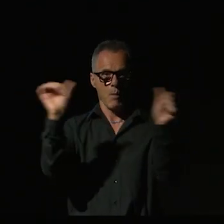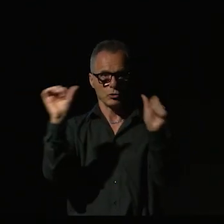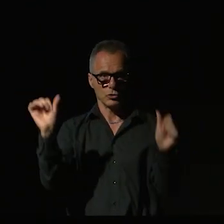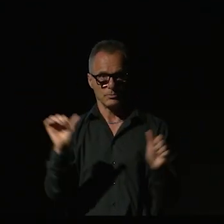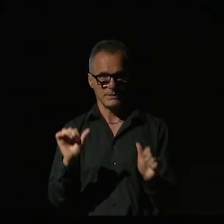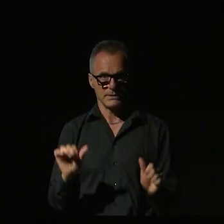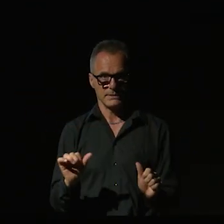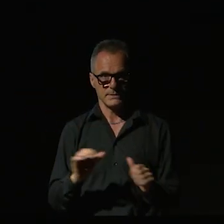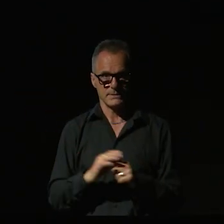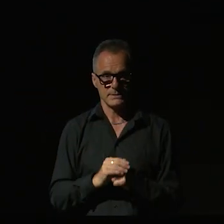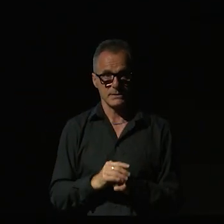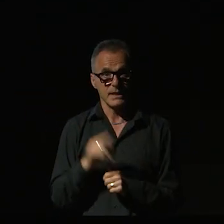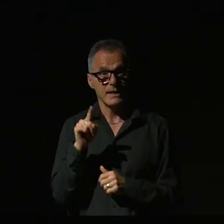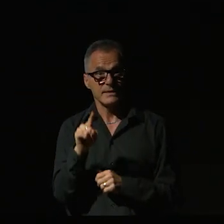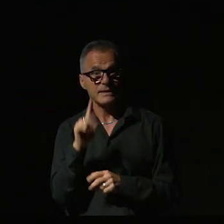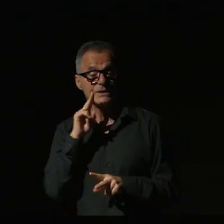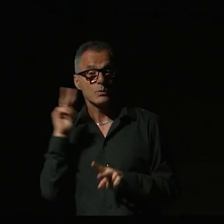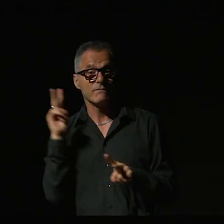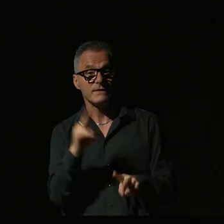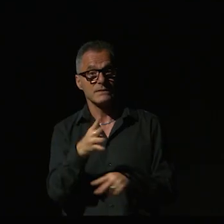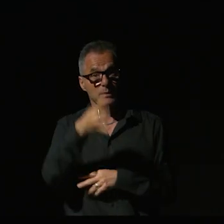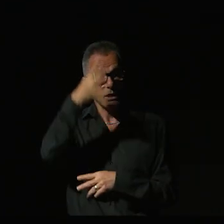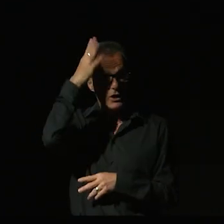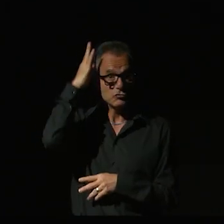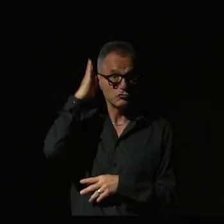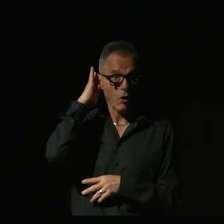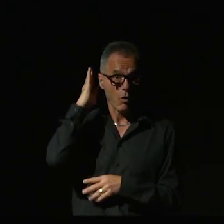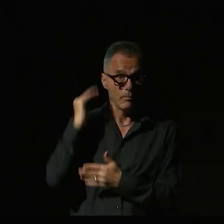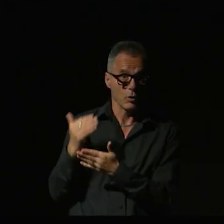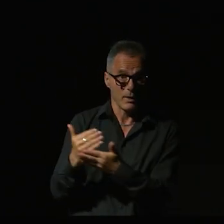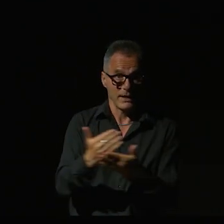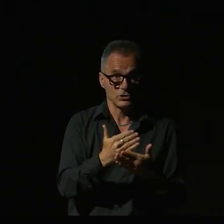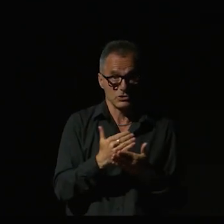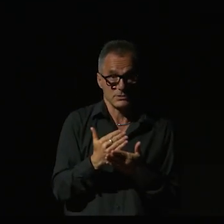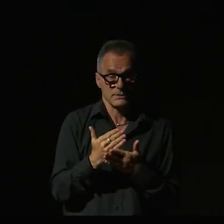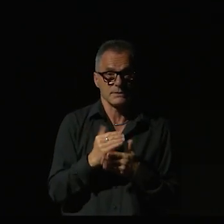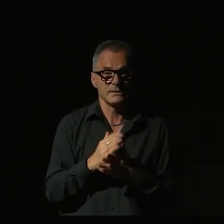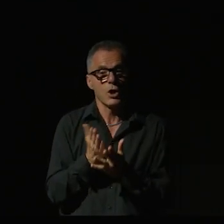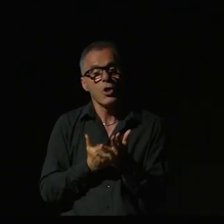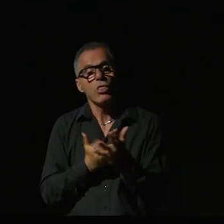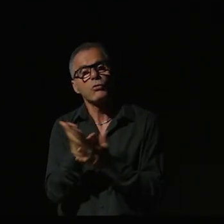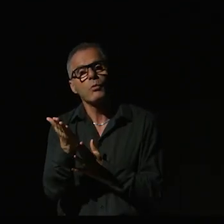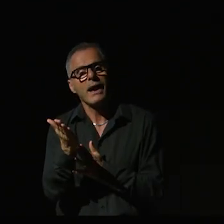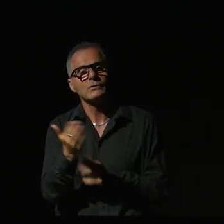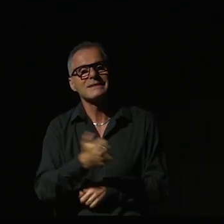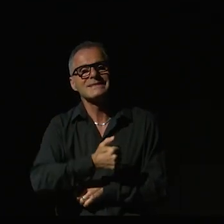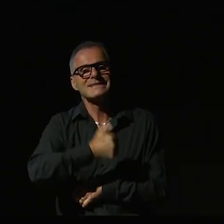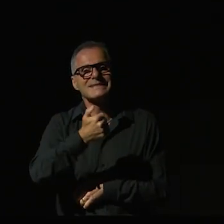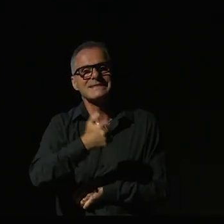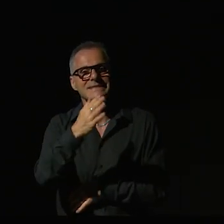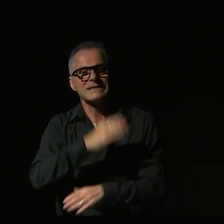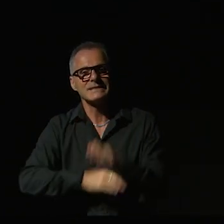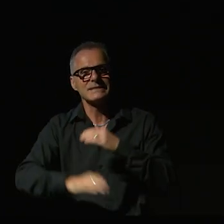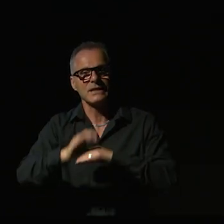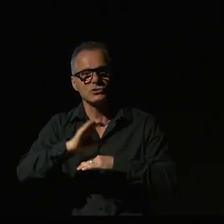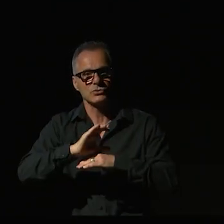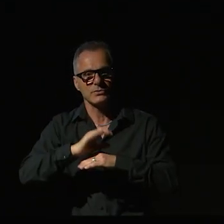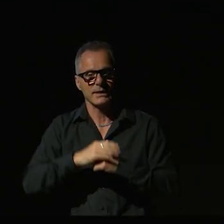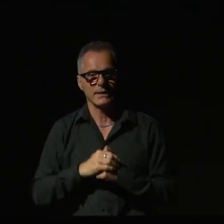These were visible in Roman collections at the time throughout the 16th century. While a Agostino looked